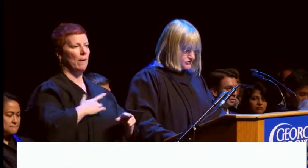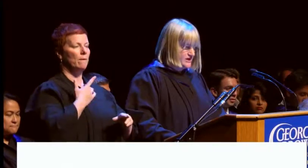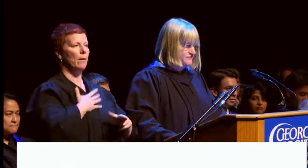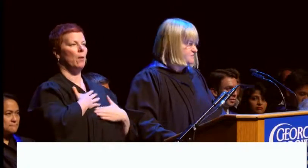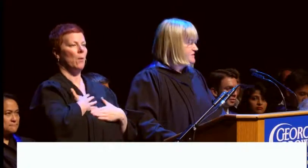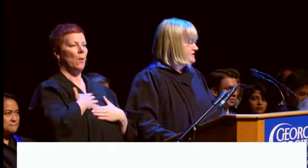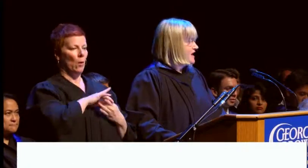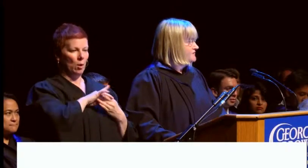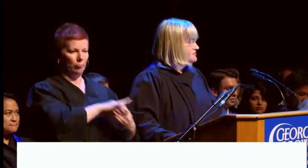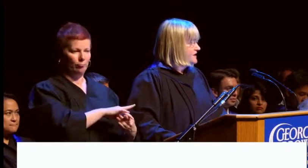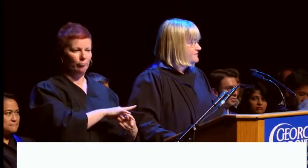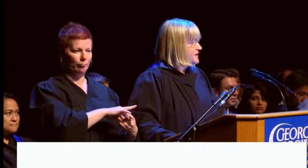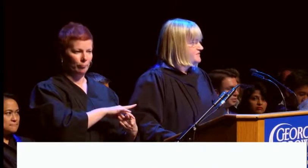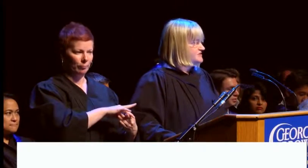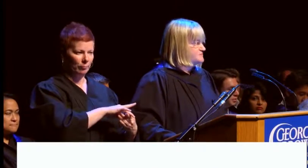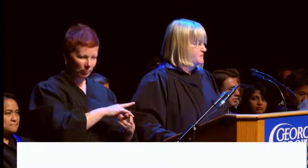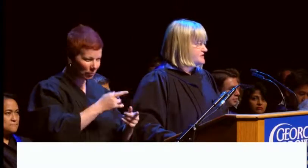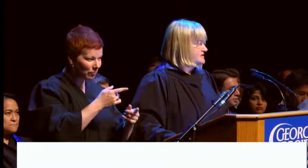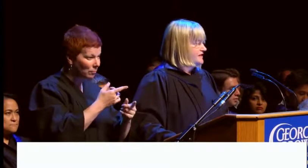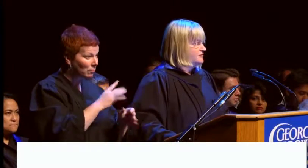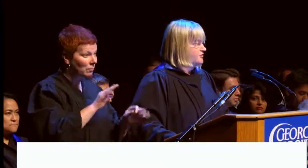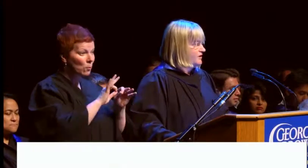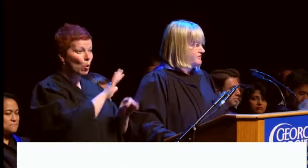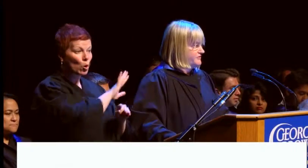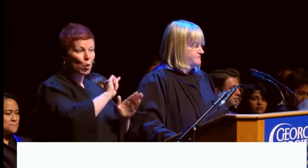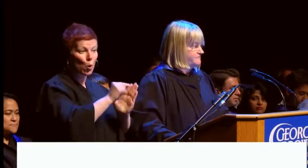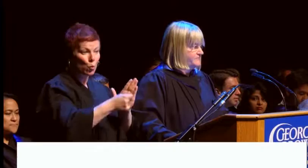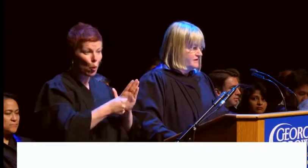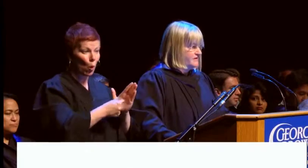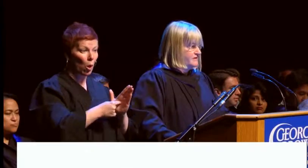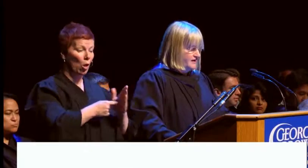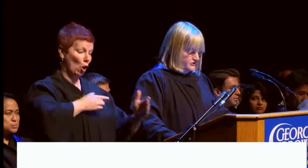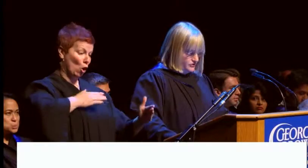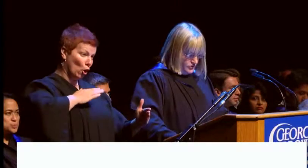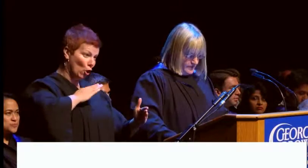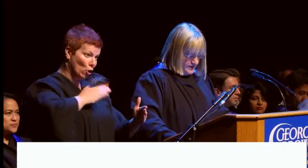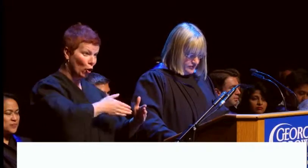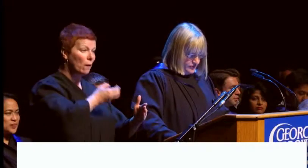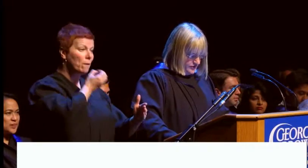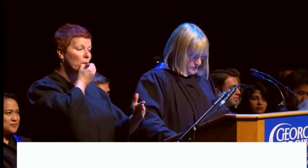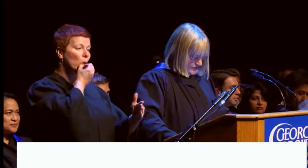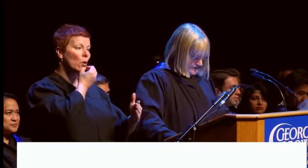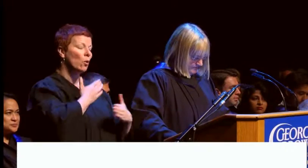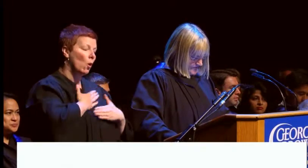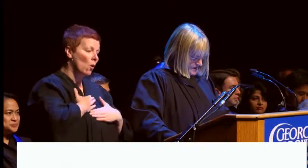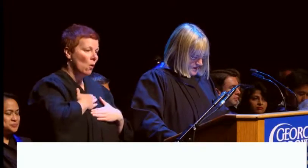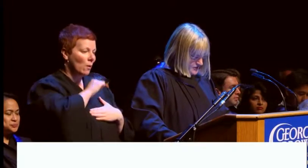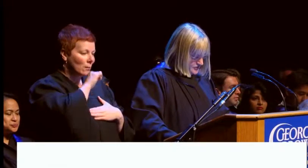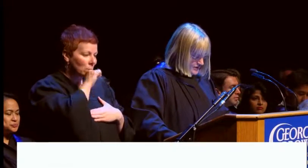HAVE AN EXPERIENCE LIKE NO OTHER. 00 IN THE MORNING AND YOU'LL GET UP